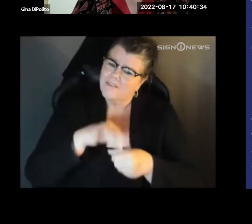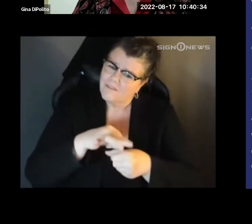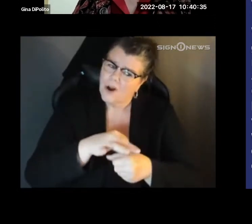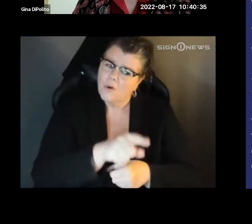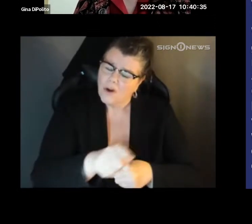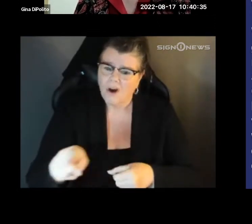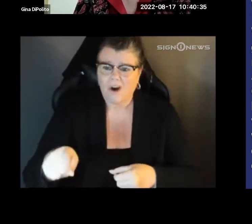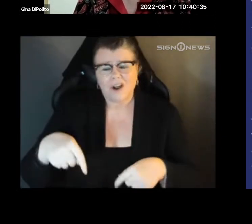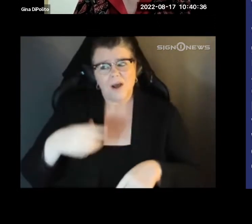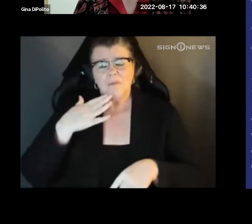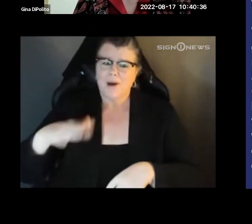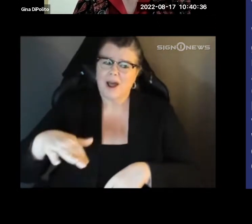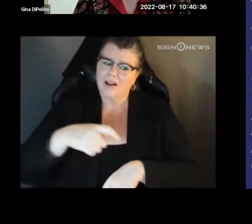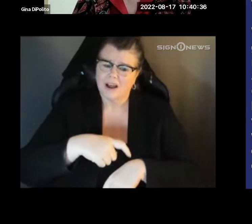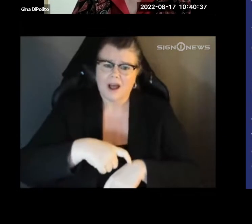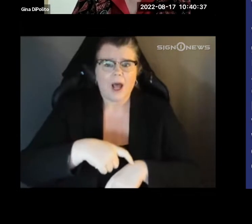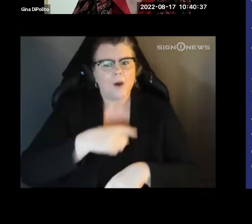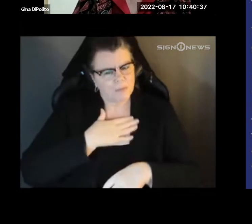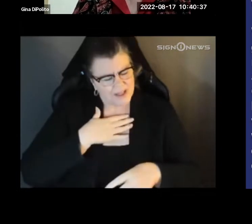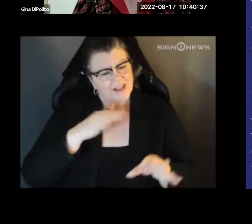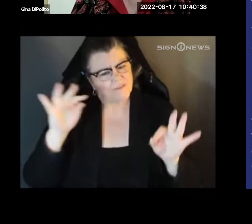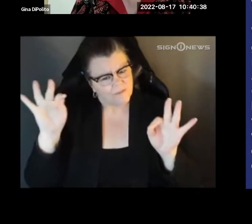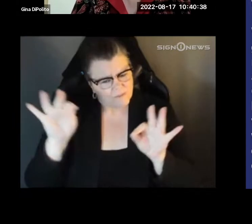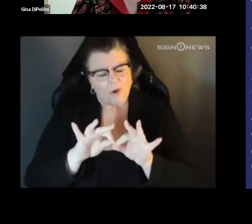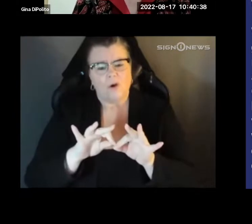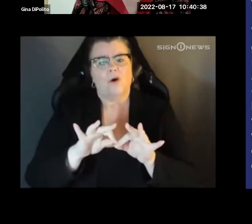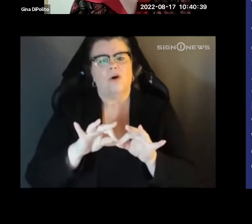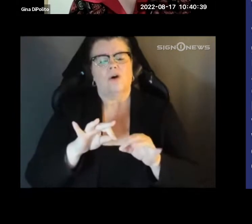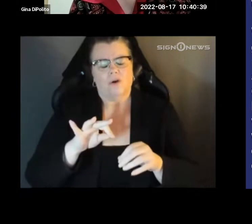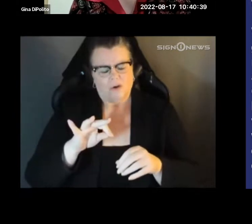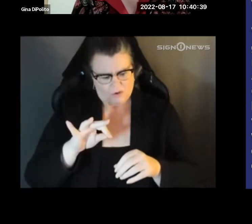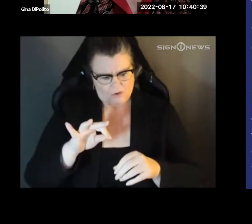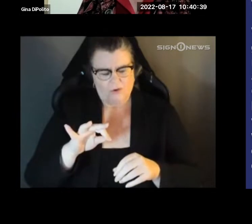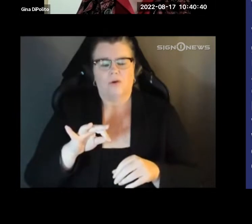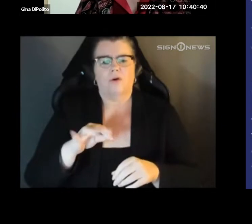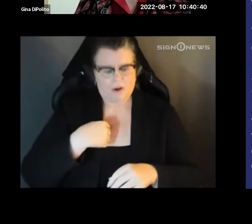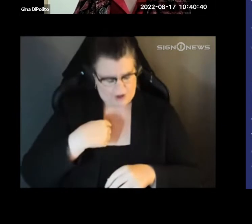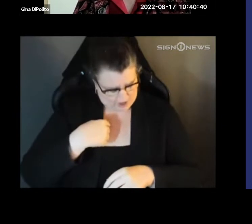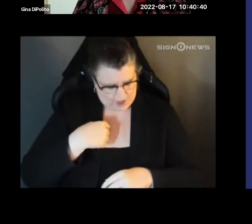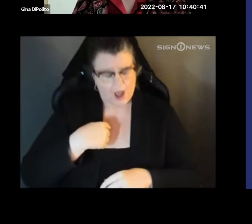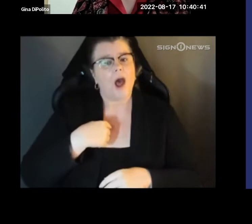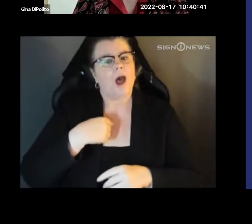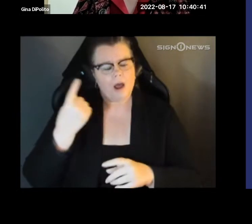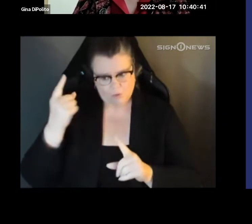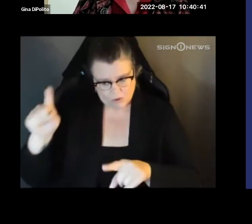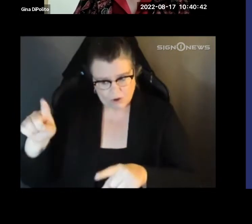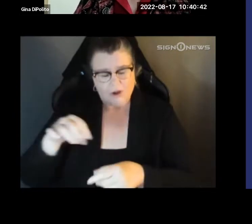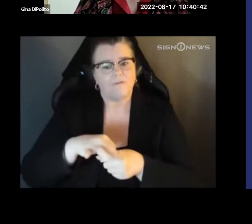on this whole so please please do it for me